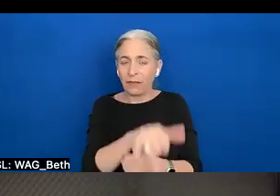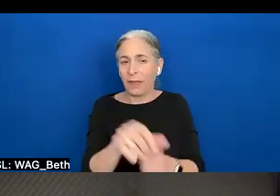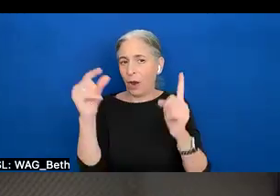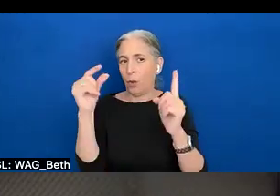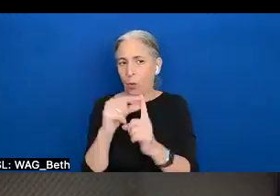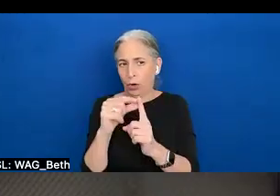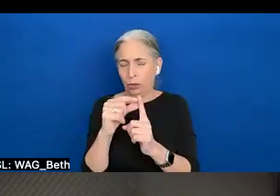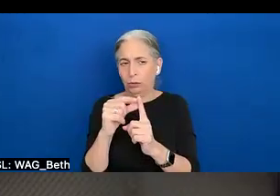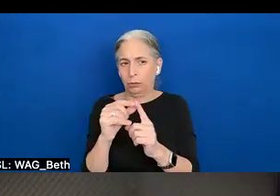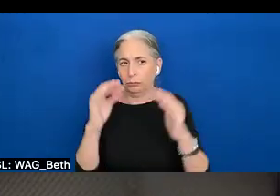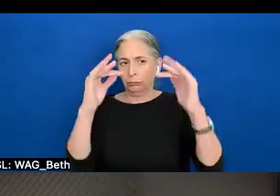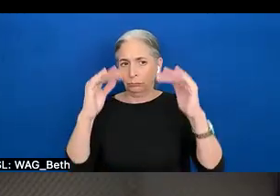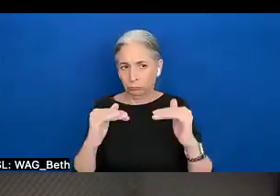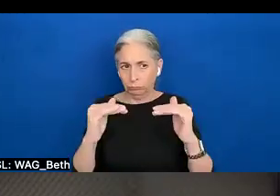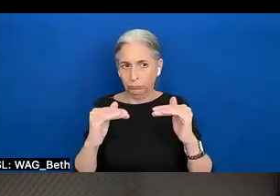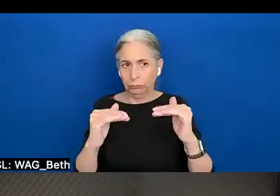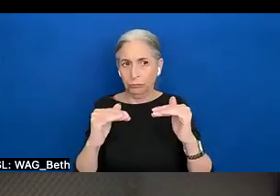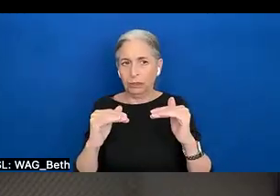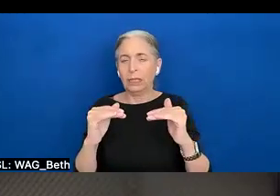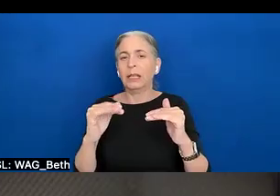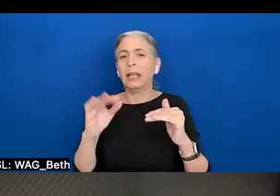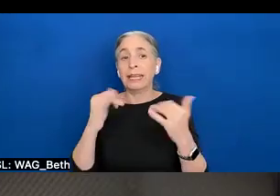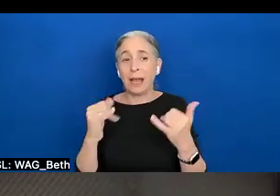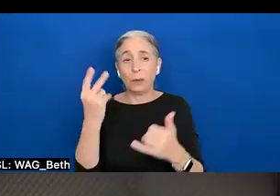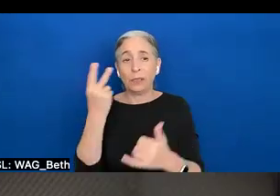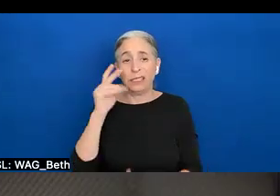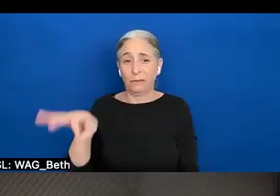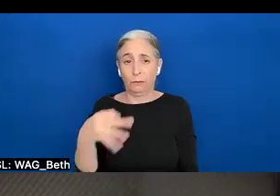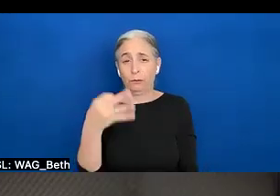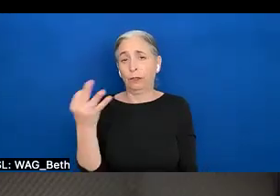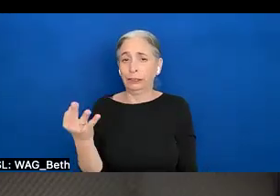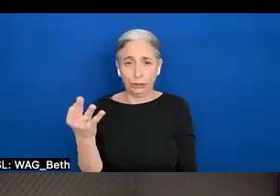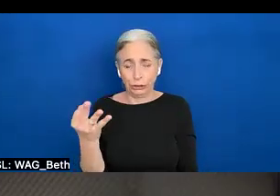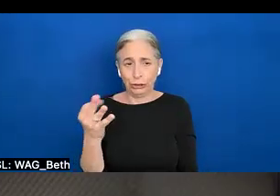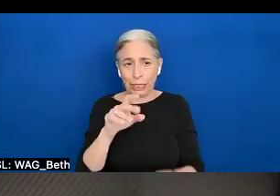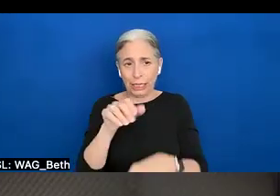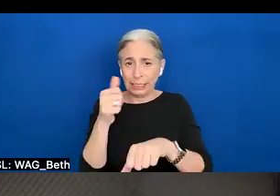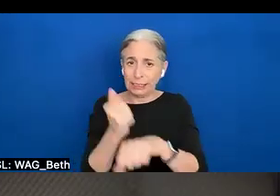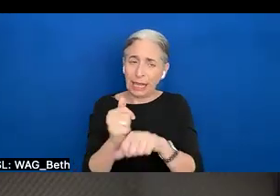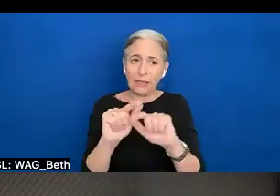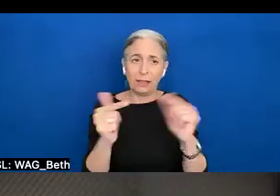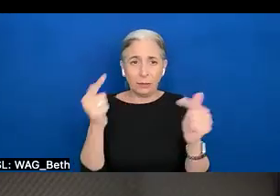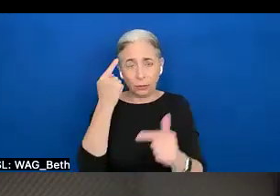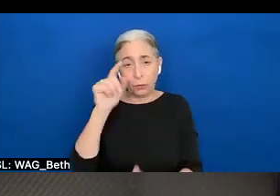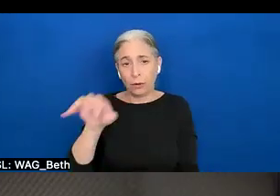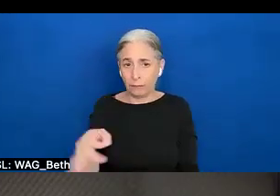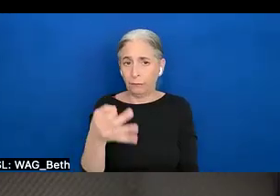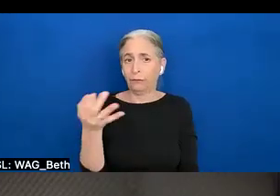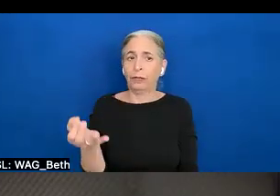And then this is French. And so I set the language to